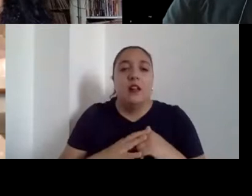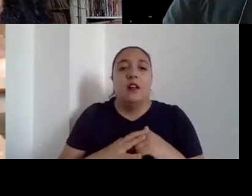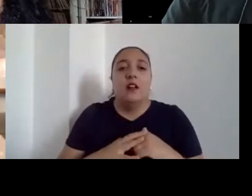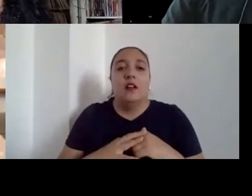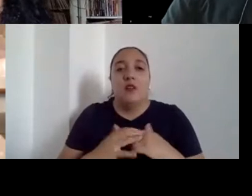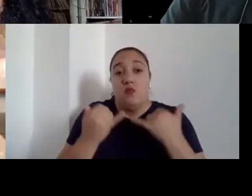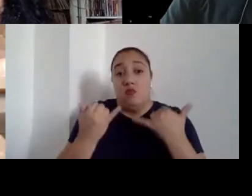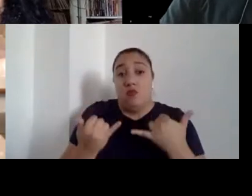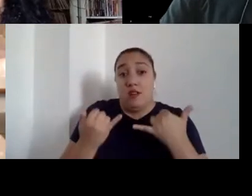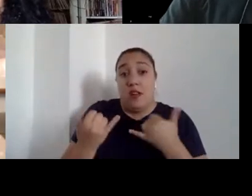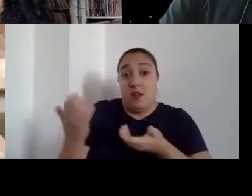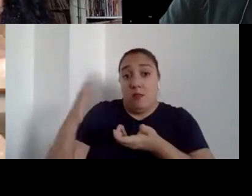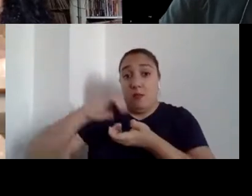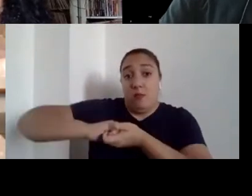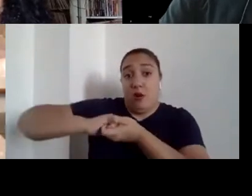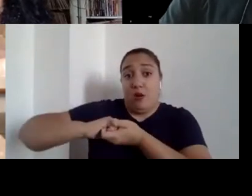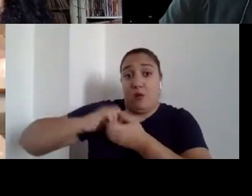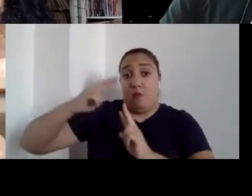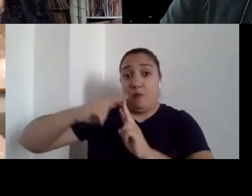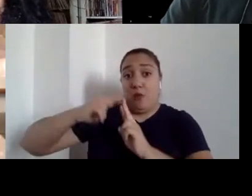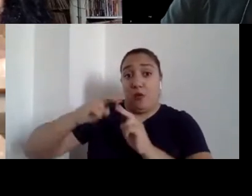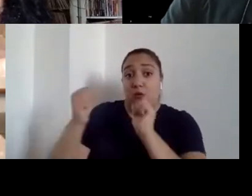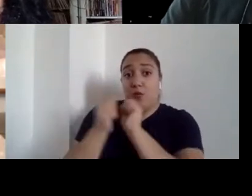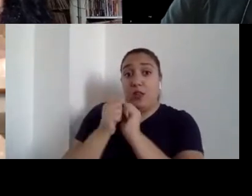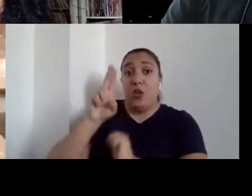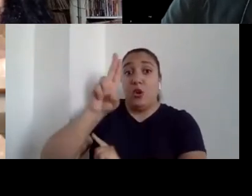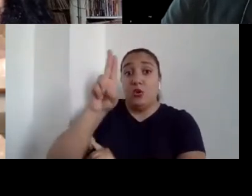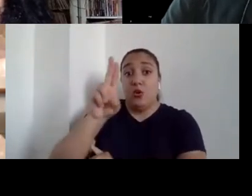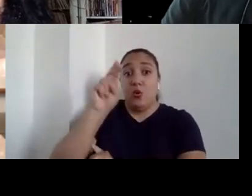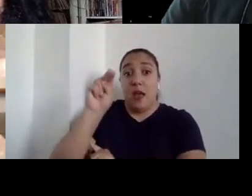between the United Nations global summit